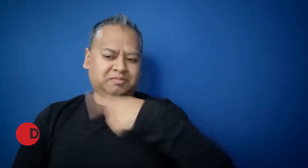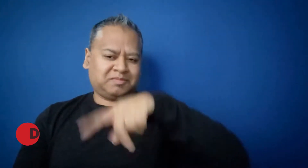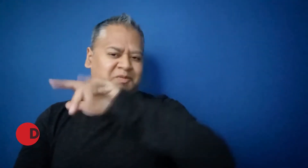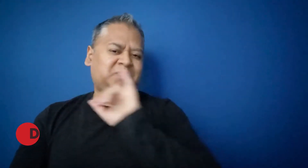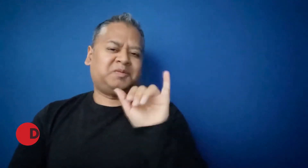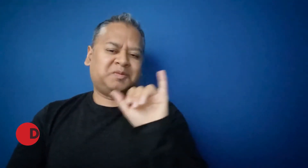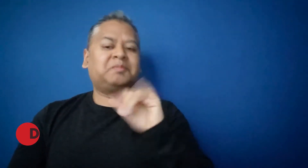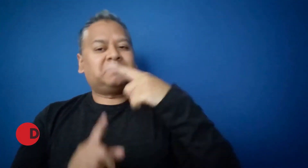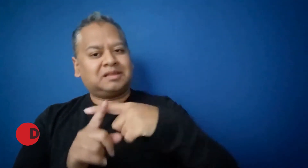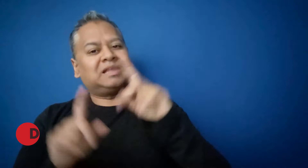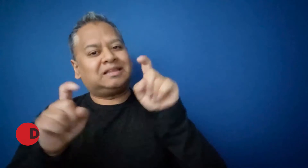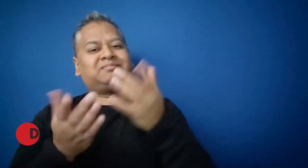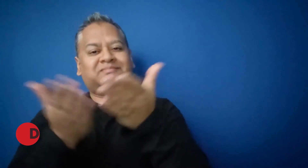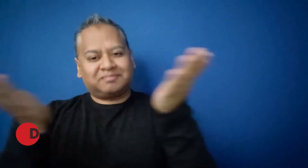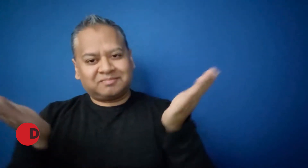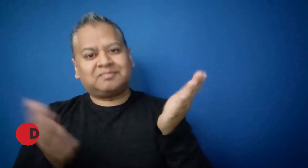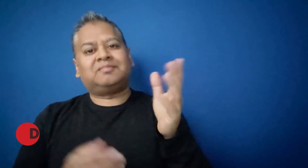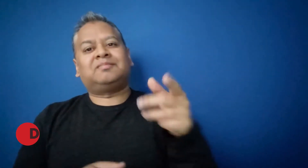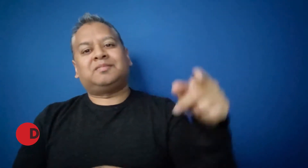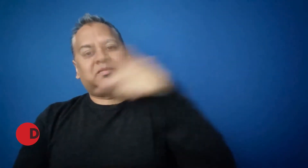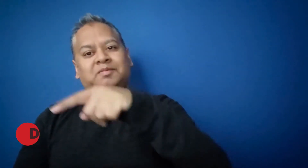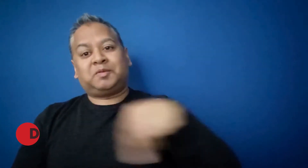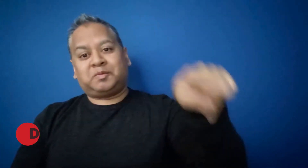the board and we also need you out there...